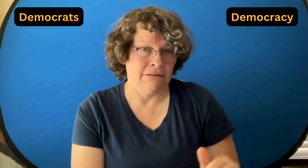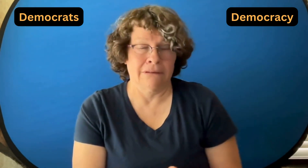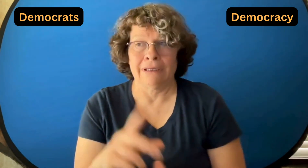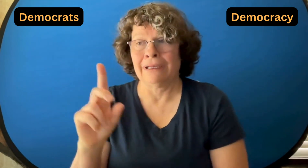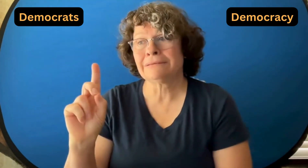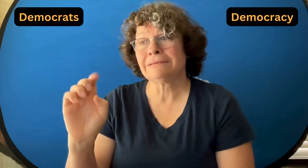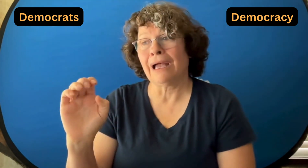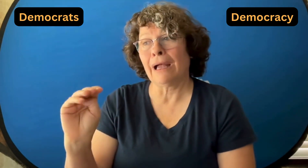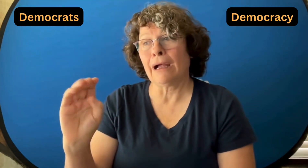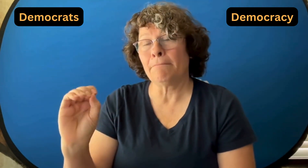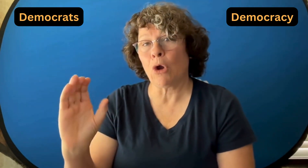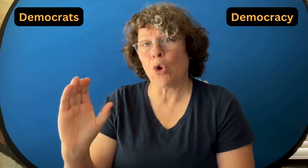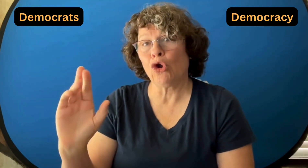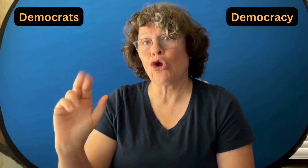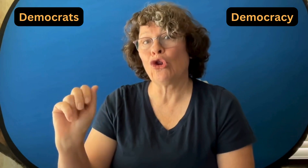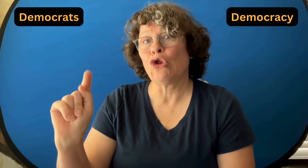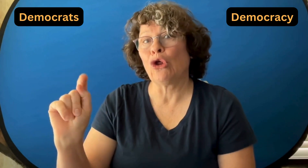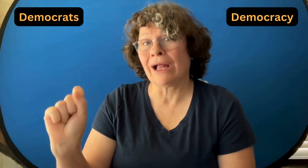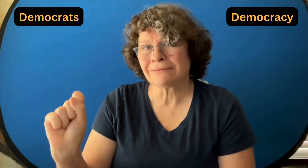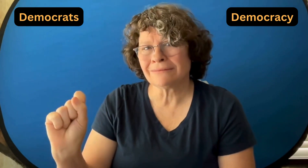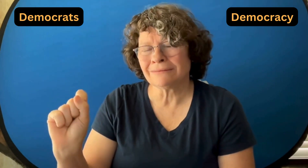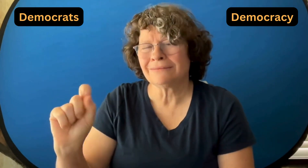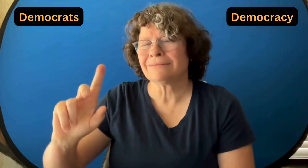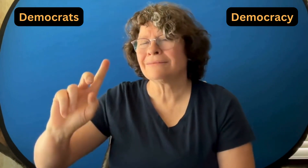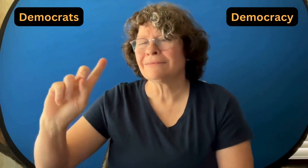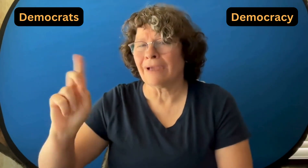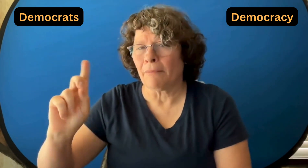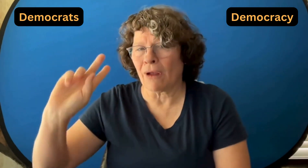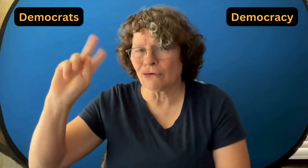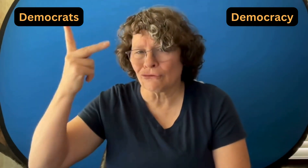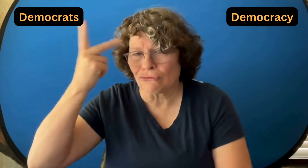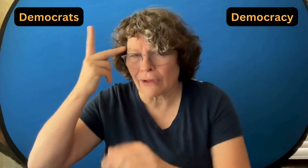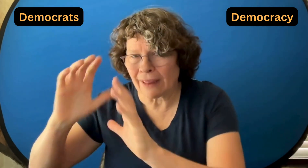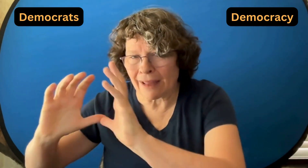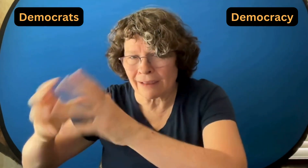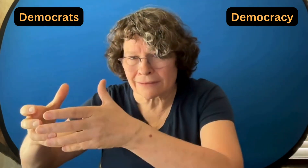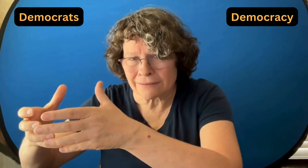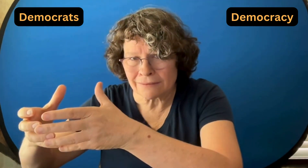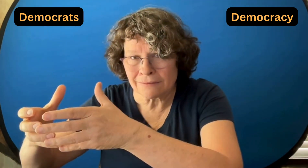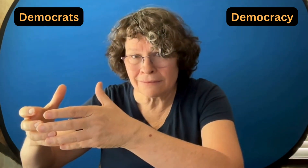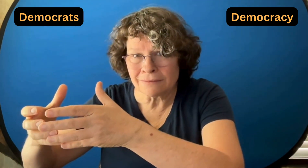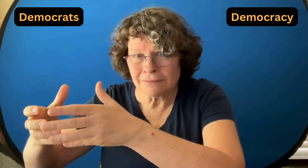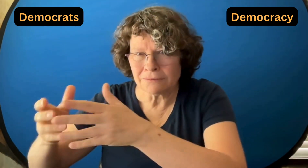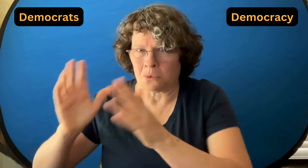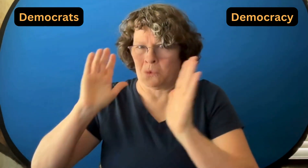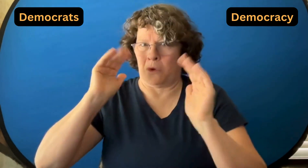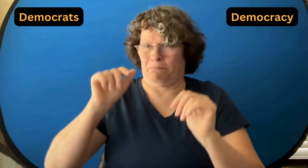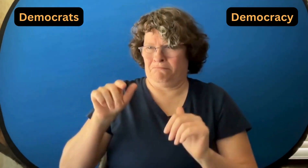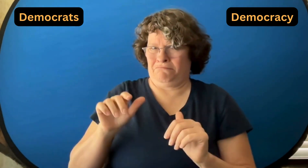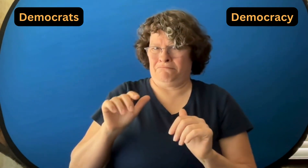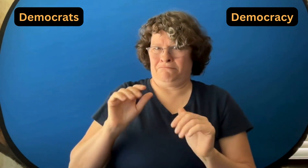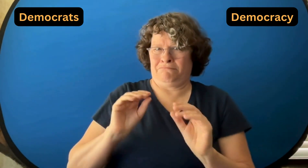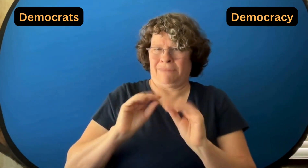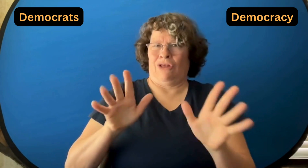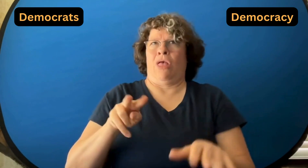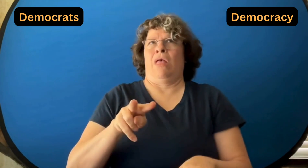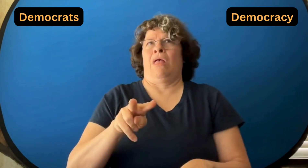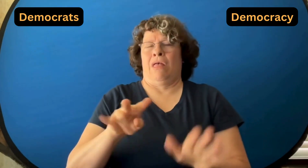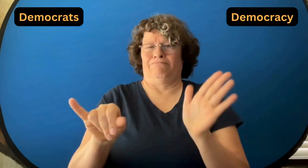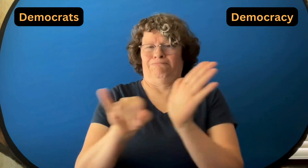D e m o c r a t s ASL- "D"+shake+politics+group Hope this is clear for you to